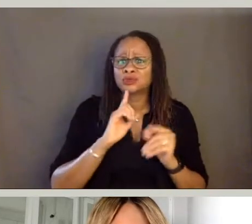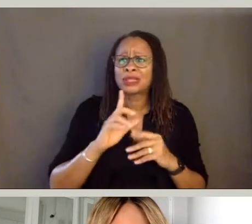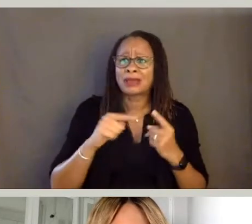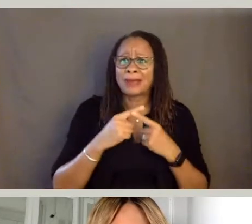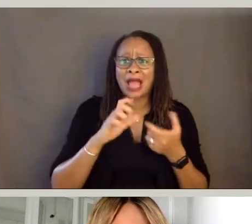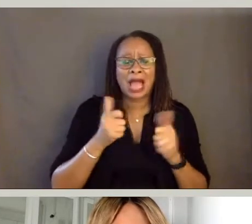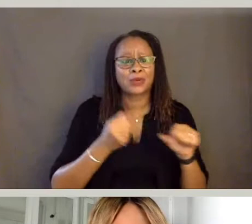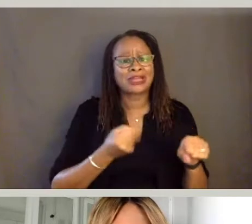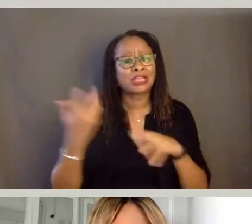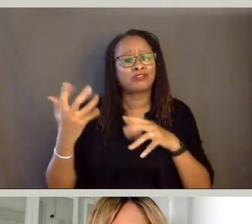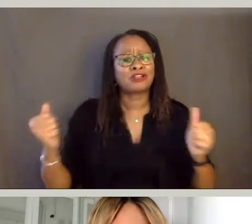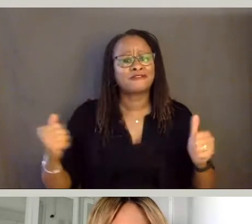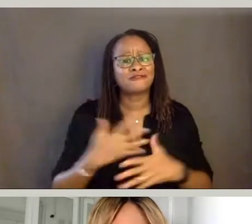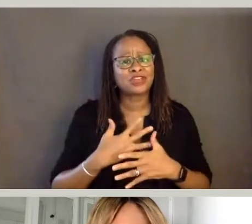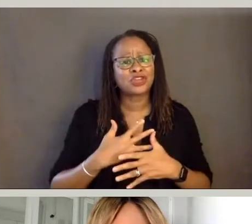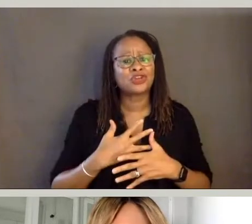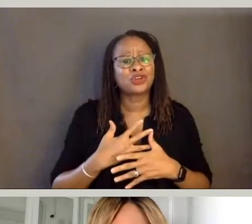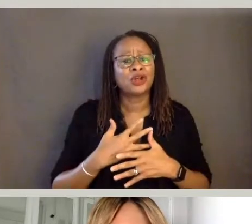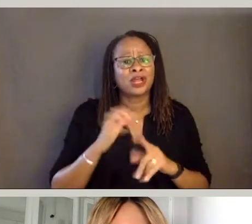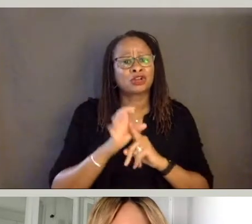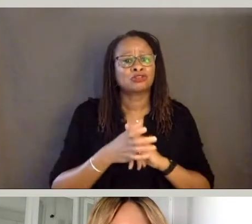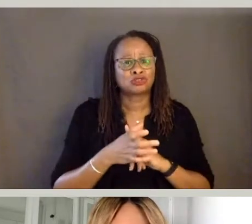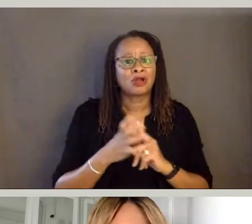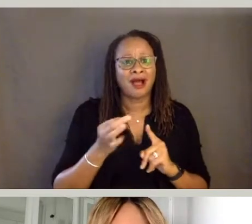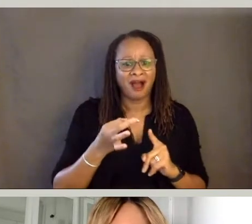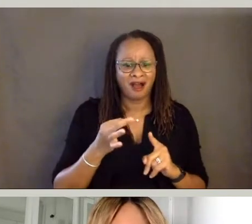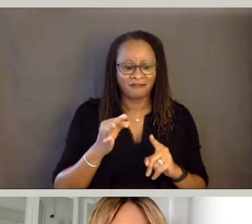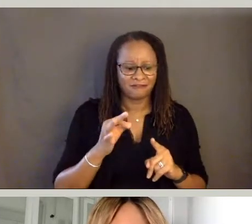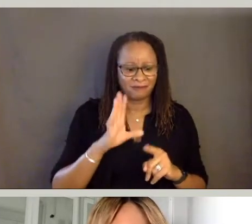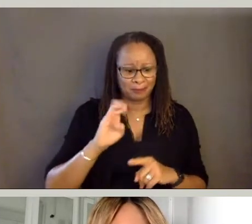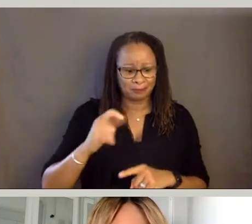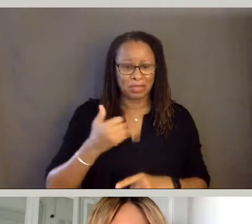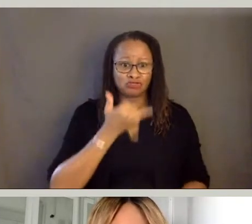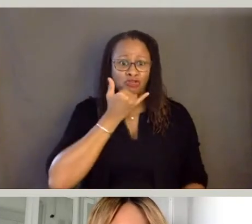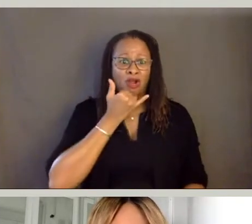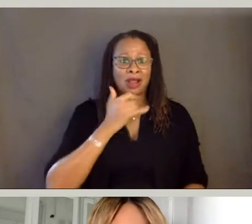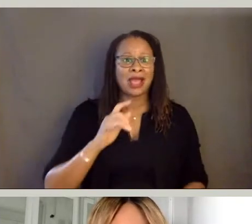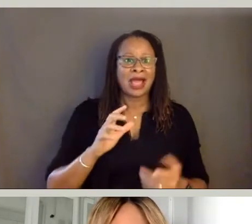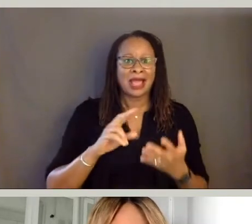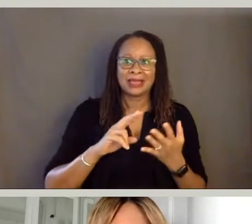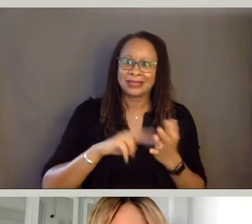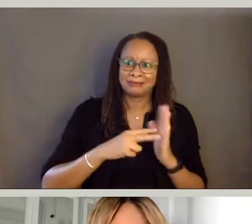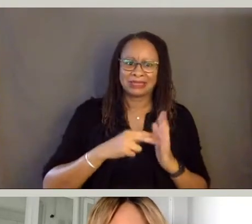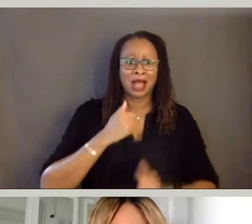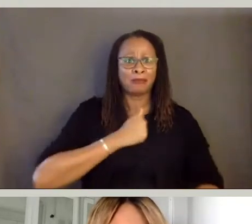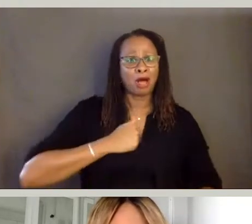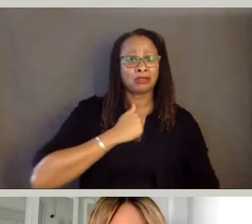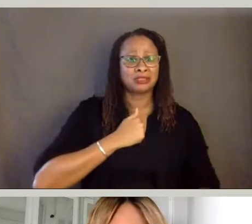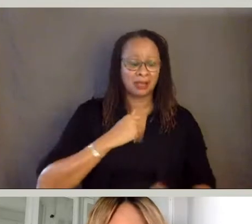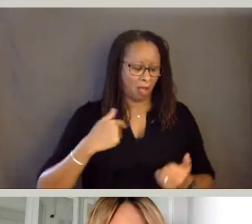of this fear in our culture of being wrong, right? And often apologizing means we're admitting we're wrong, and there's such a fear around that.